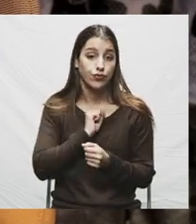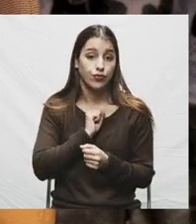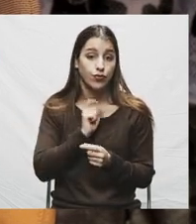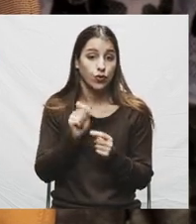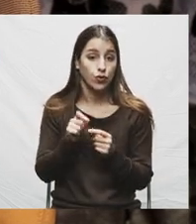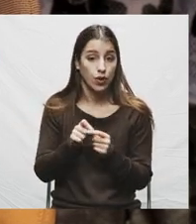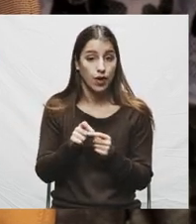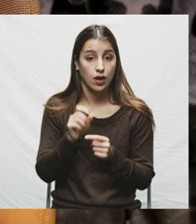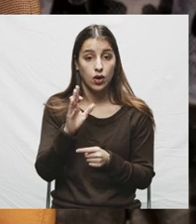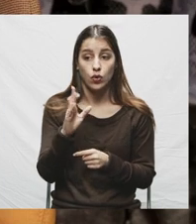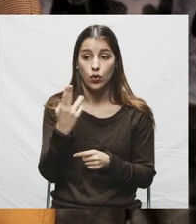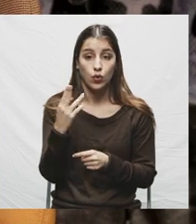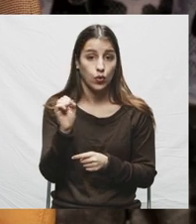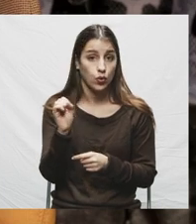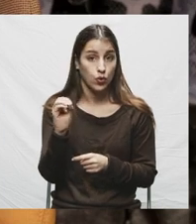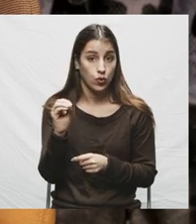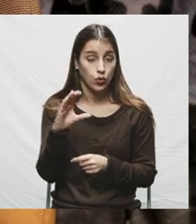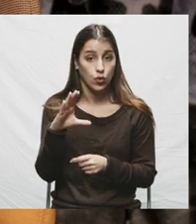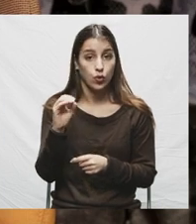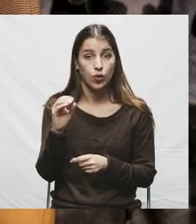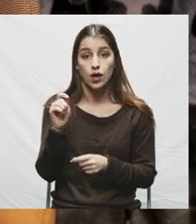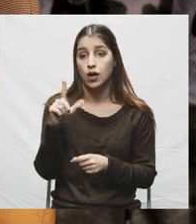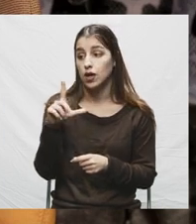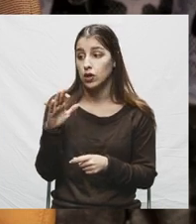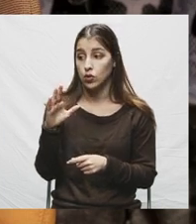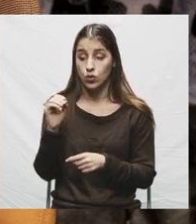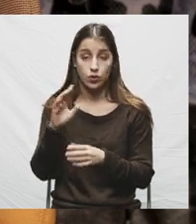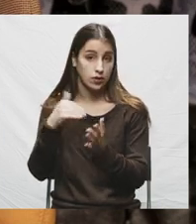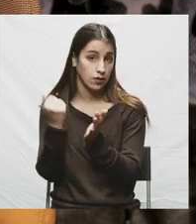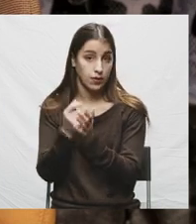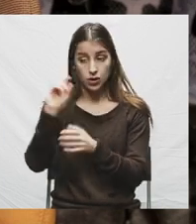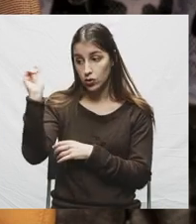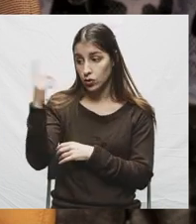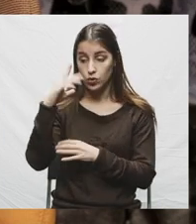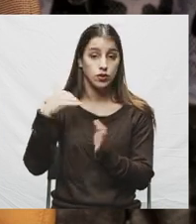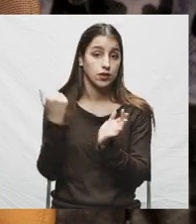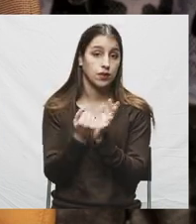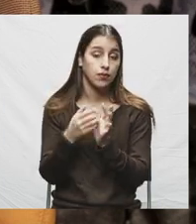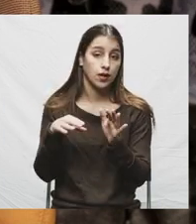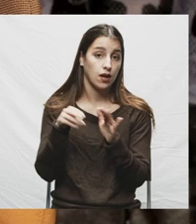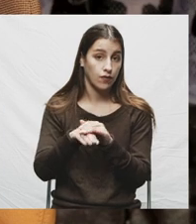My partner has been Hugo Coelho, who does the light design and helps me with voice recordings.